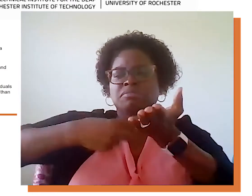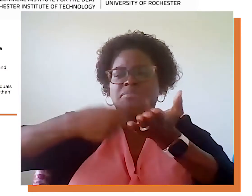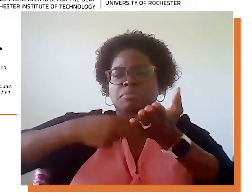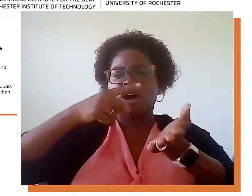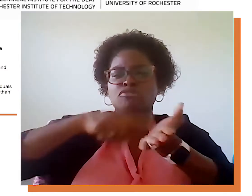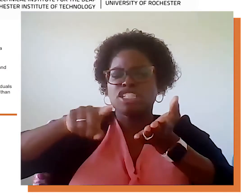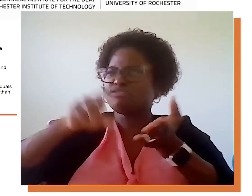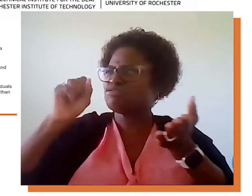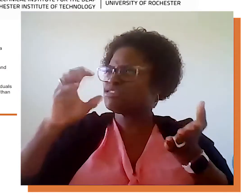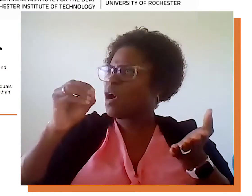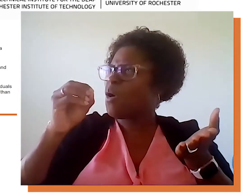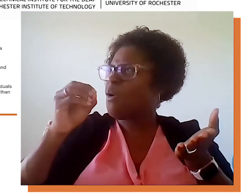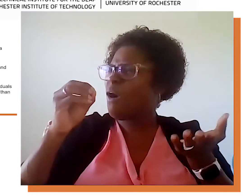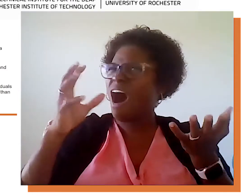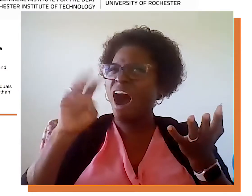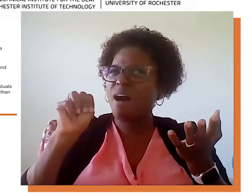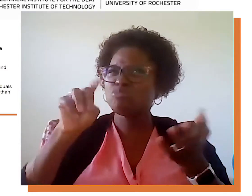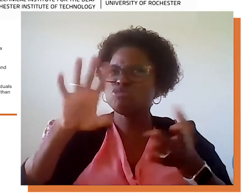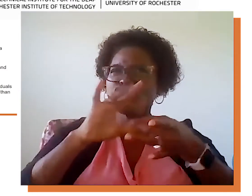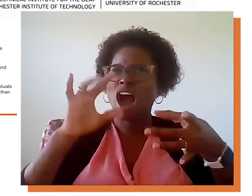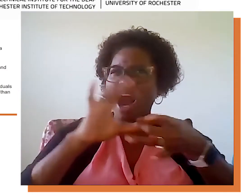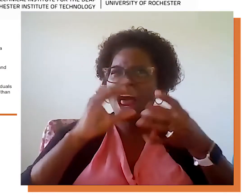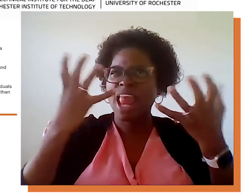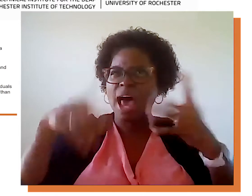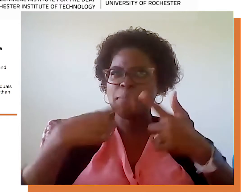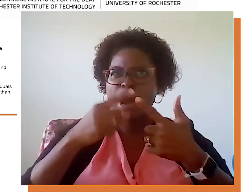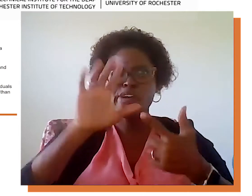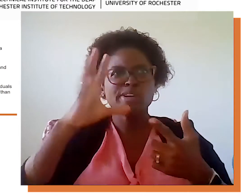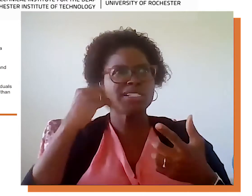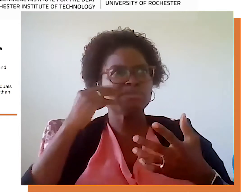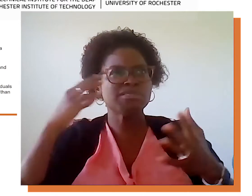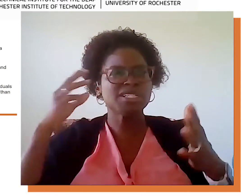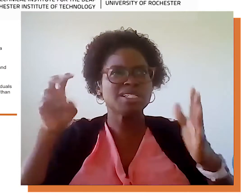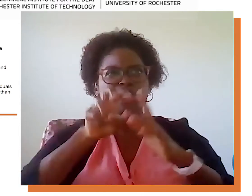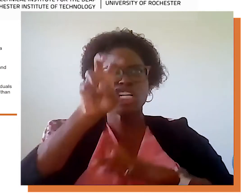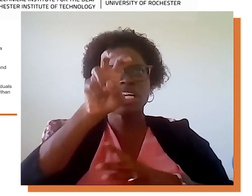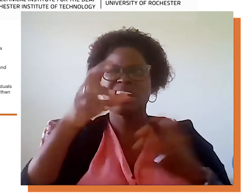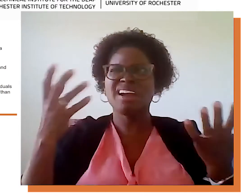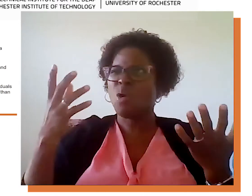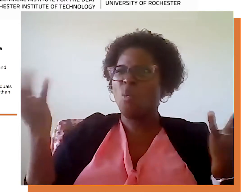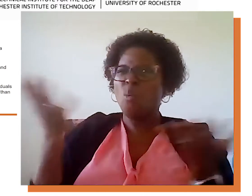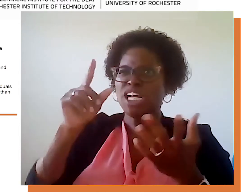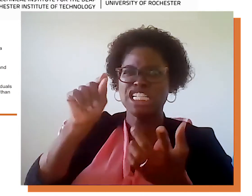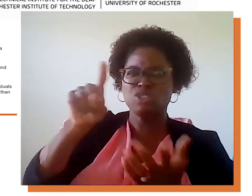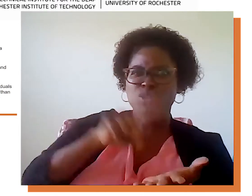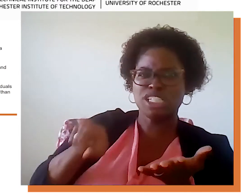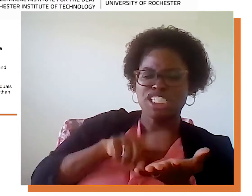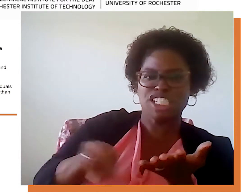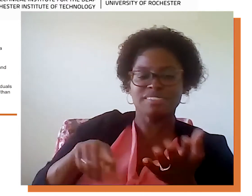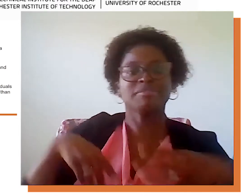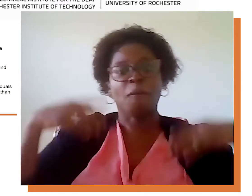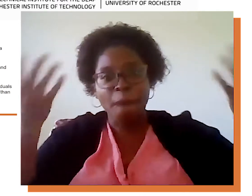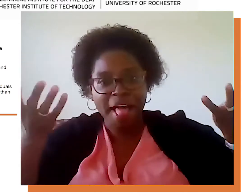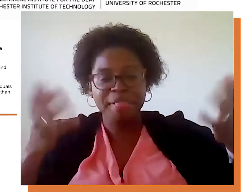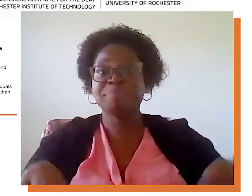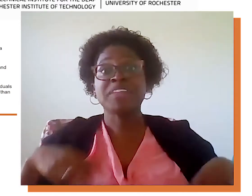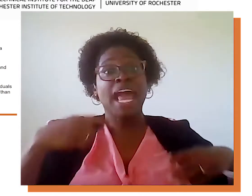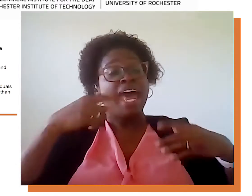So, I'll share a bit about my research here briefly. If people sometimes wonder about my research journey